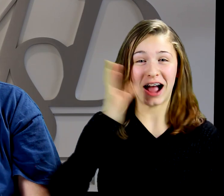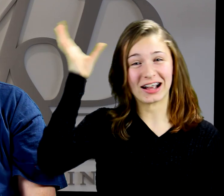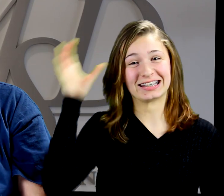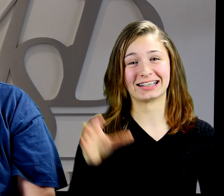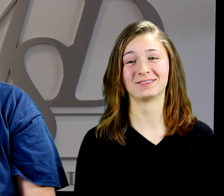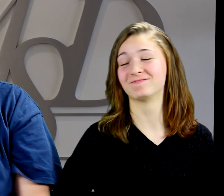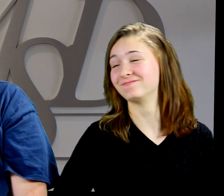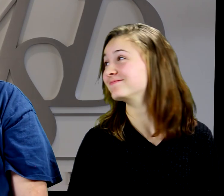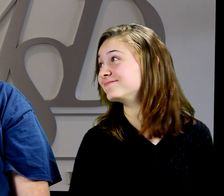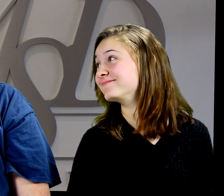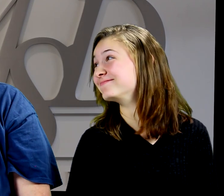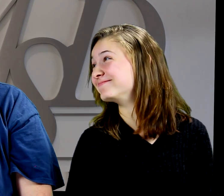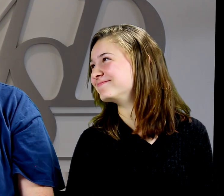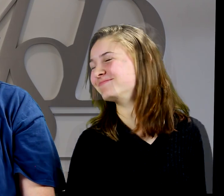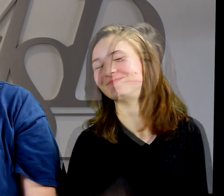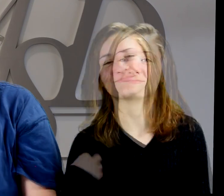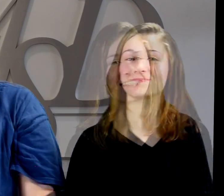We are ASD!